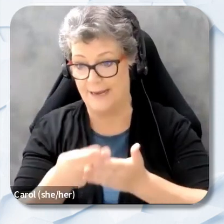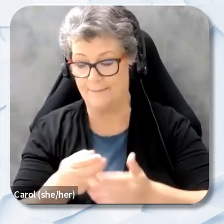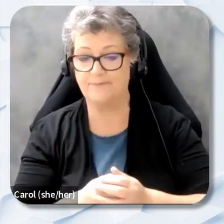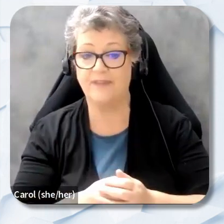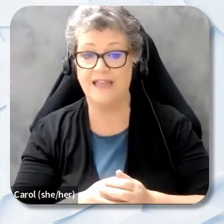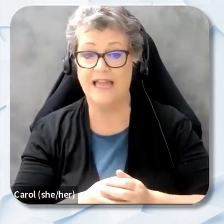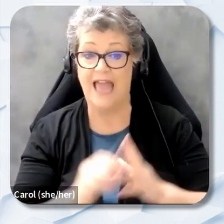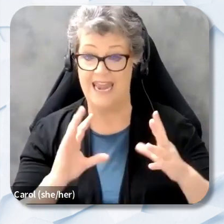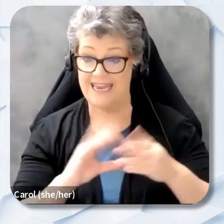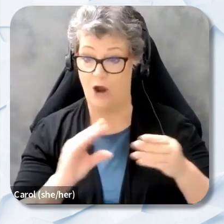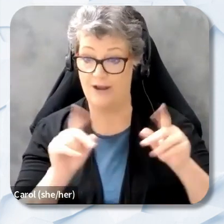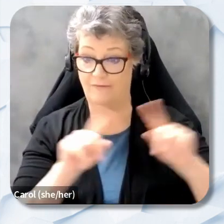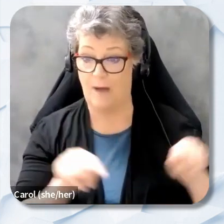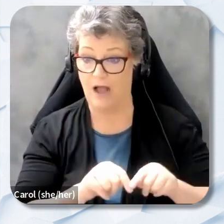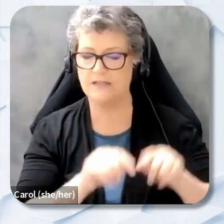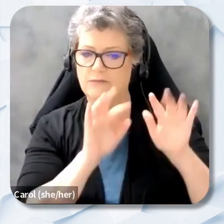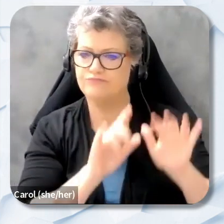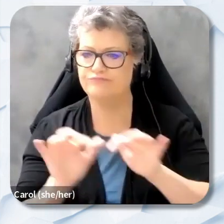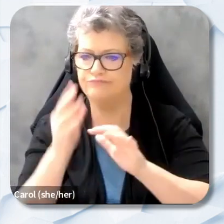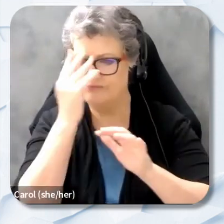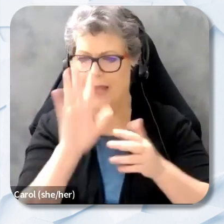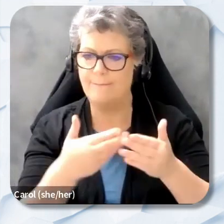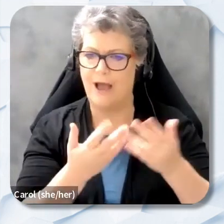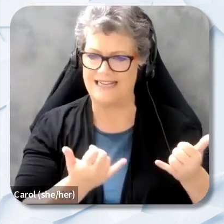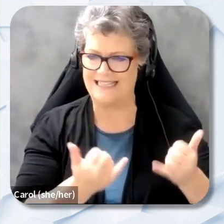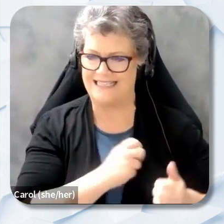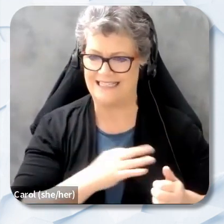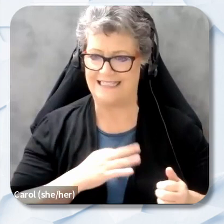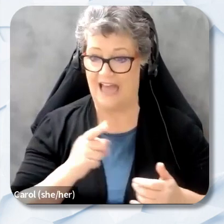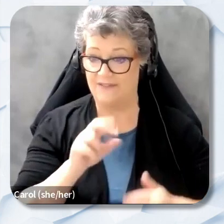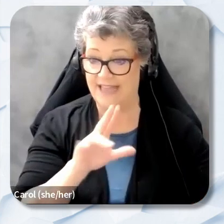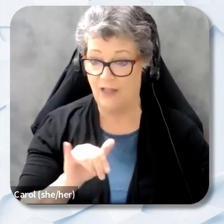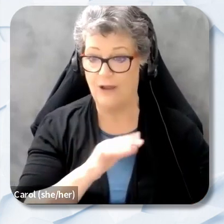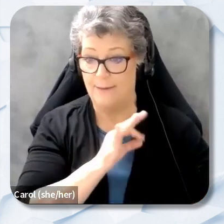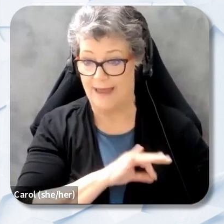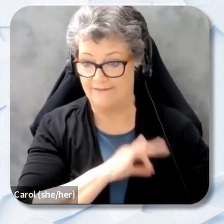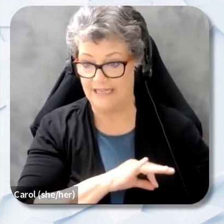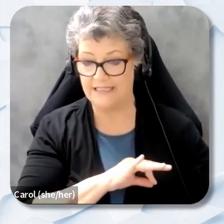should provide information about existing staff salaries and benefits that were supported